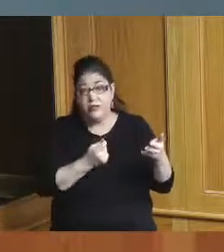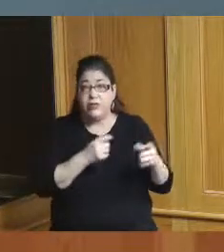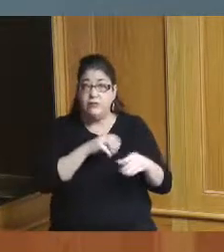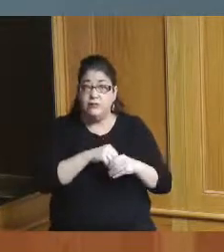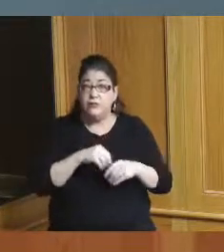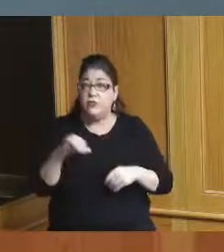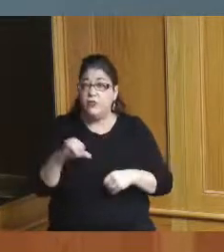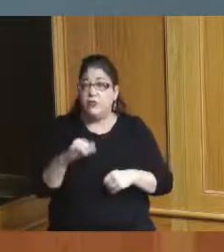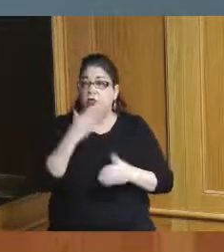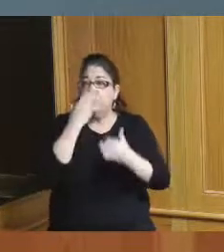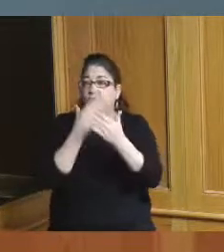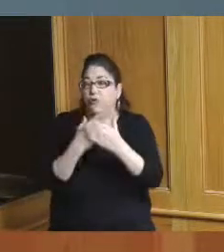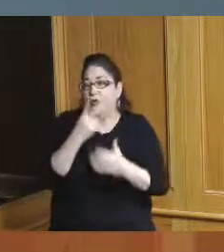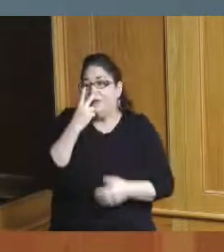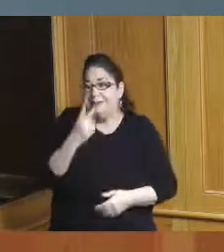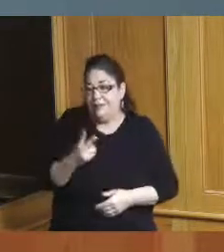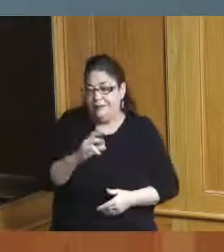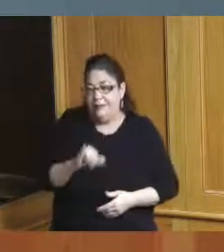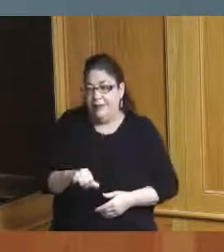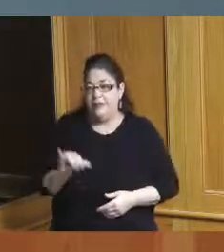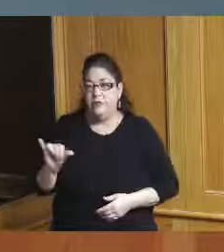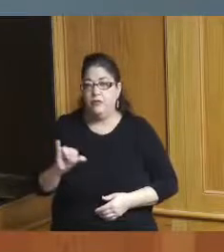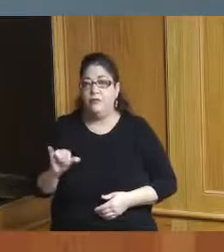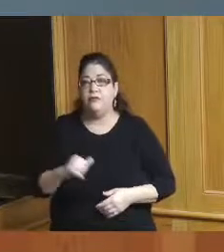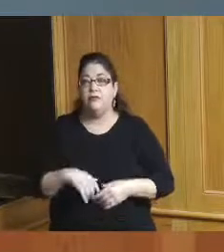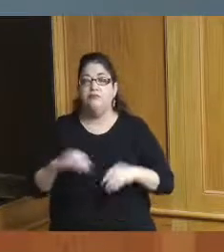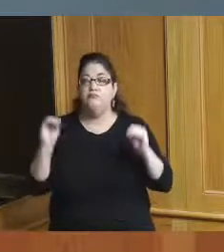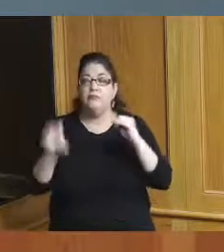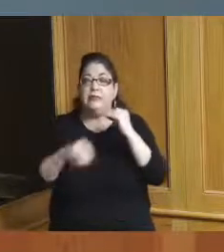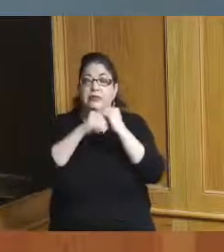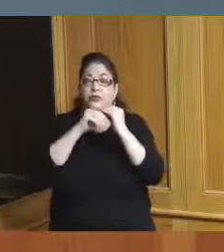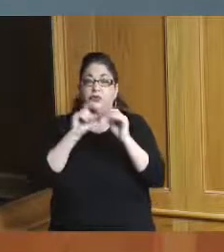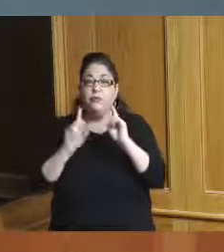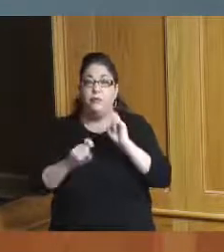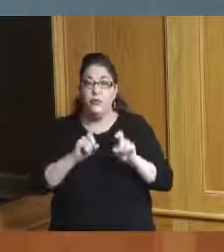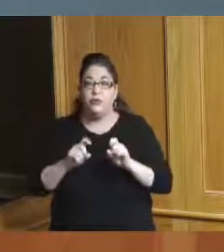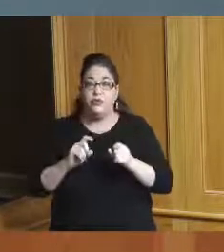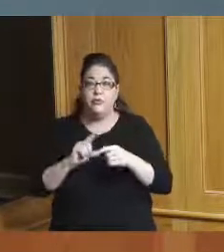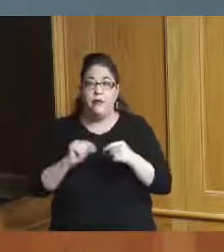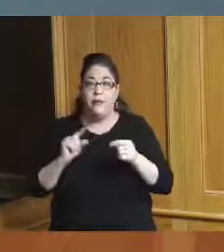good to see that so I don't have any additional comments or questions but I'll open it up Vice